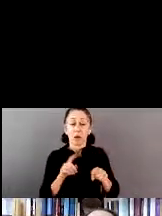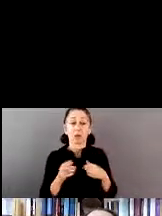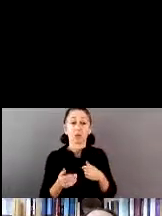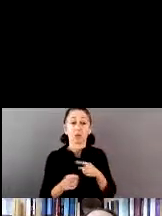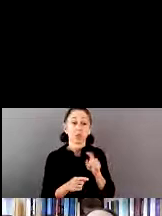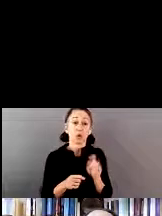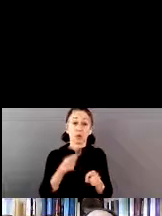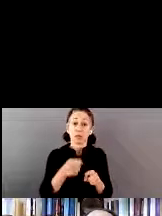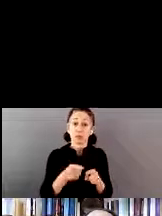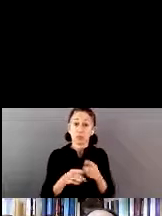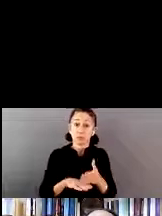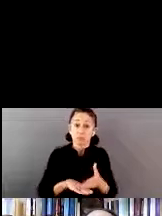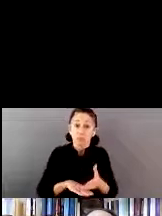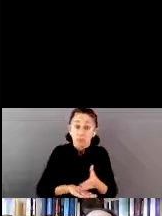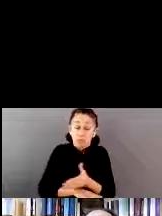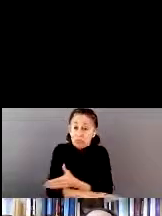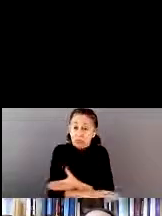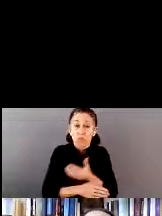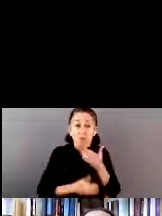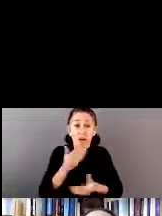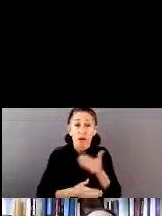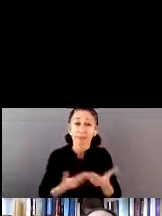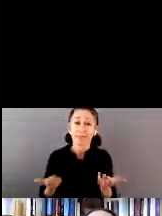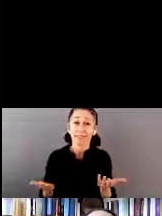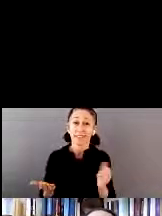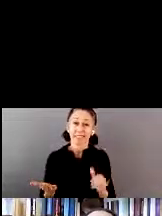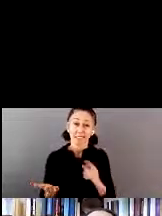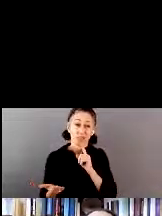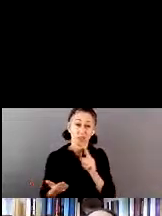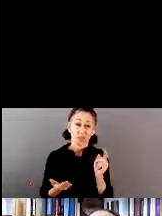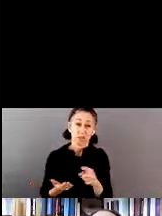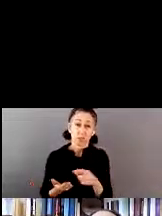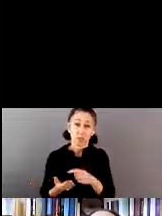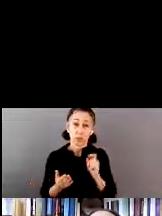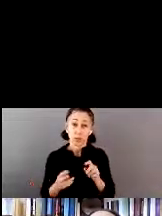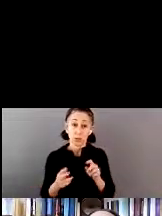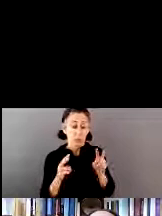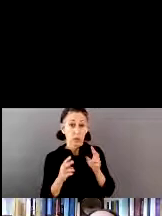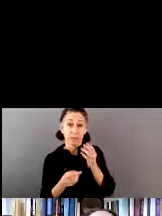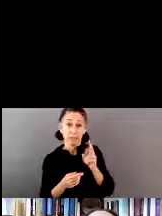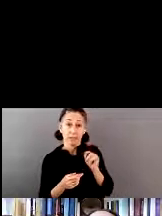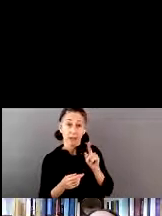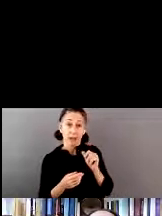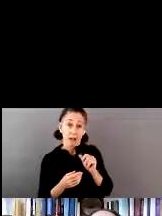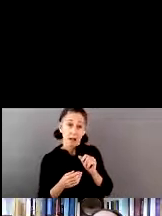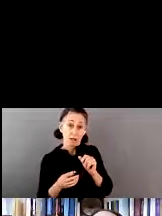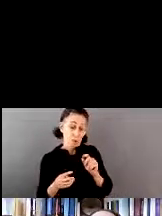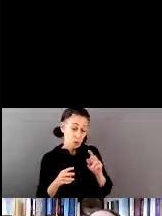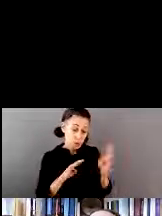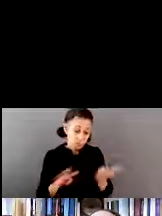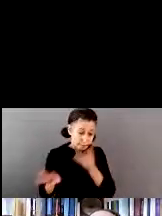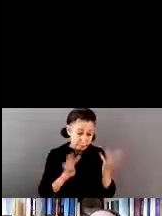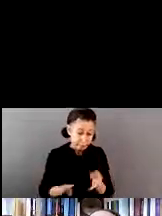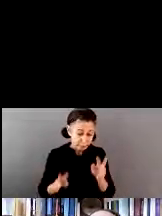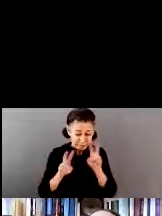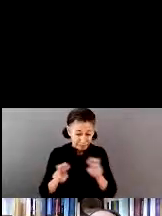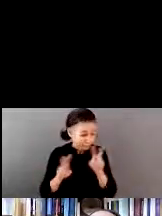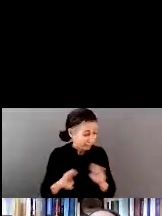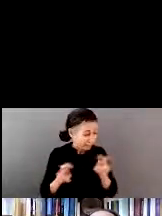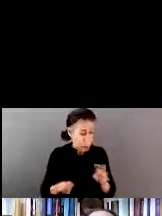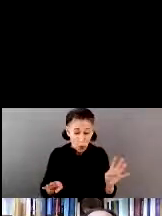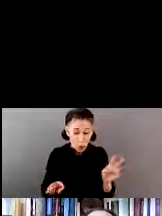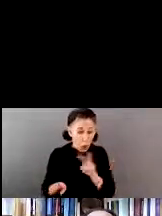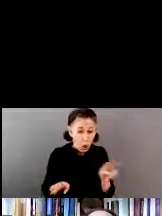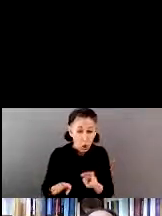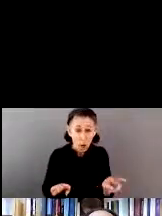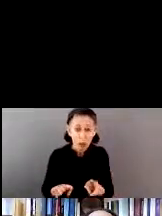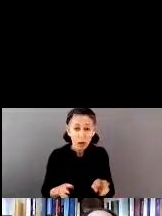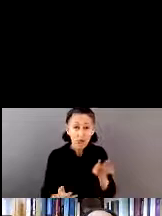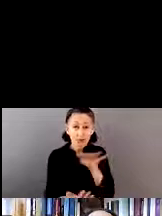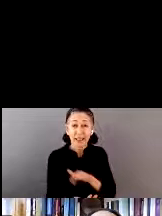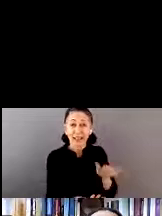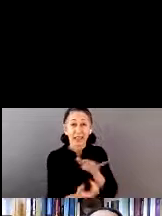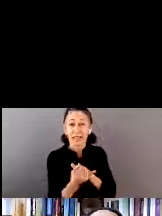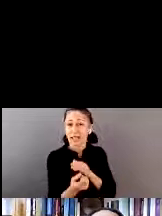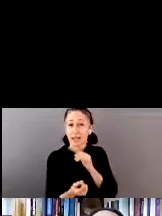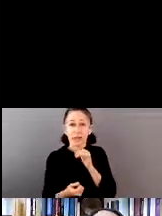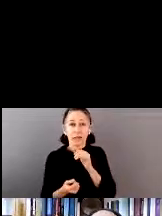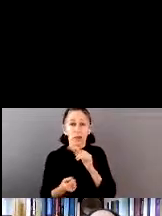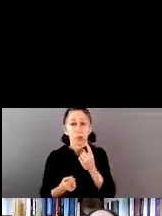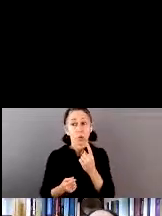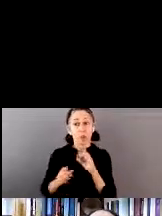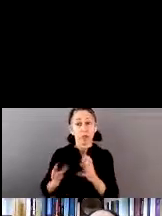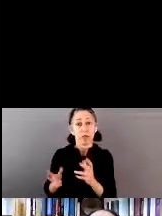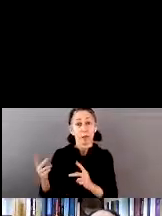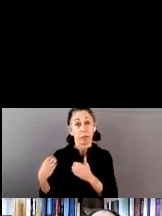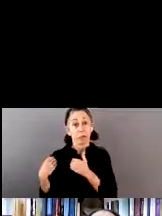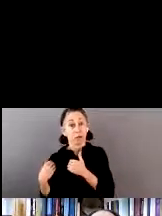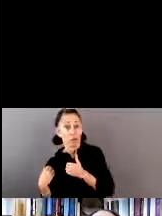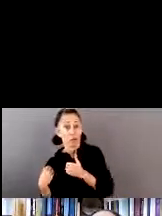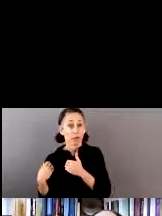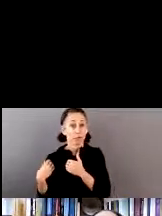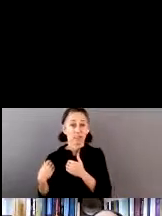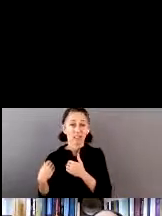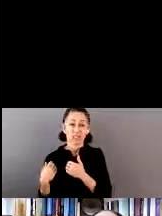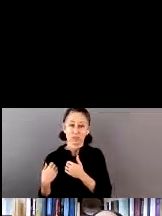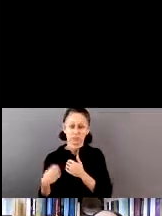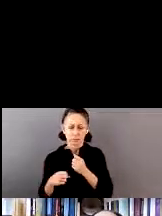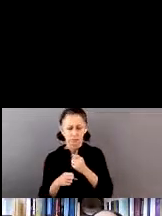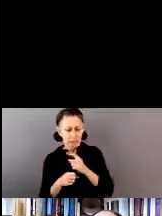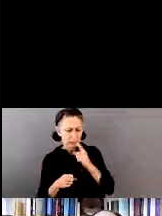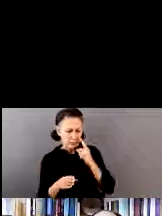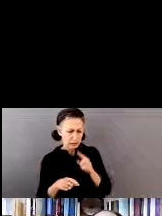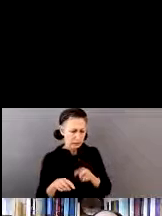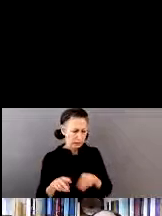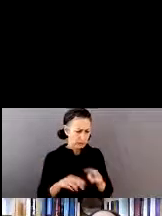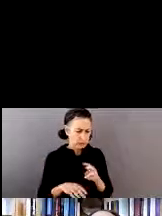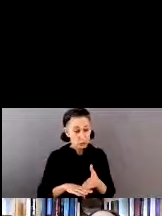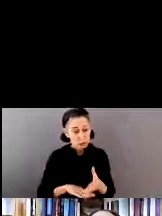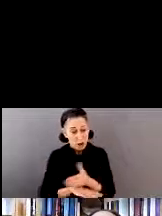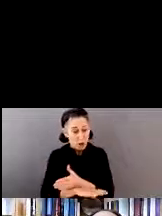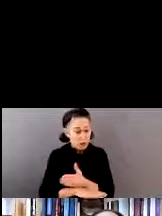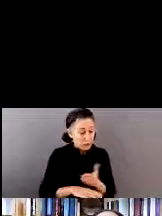disablement index increased. And I think we're getting short on time, so I just want to kind of point out, you know, all these trends. We have charts in the annual report. Many of you have asked for and we've mailed you the annual report. But it's really, you know, are we